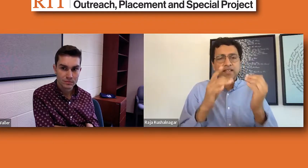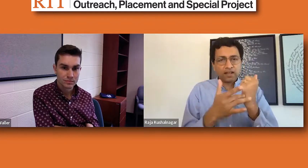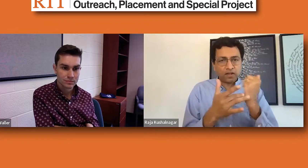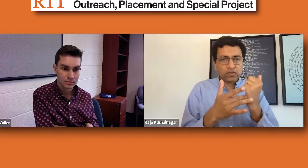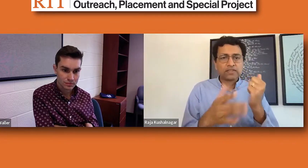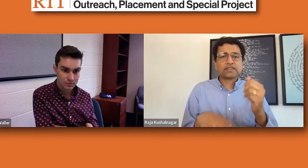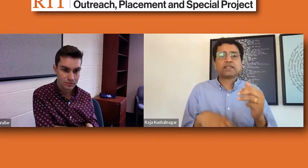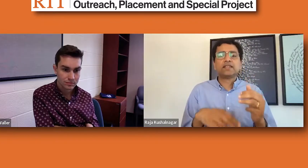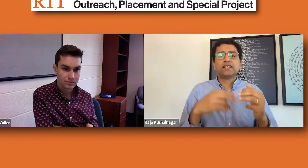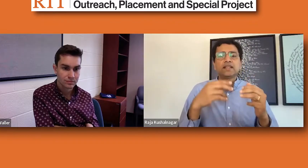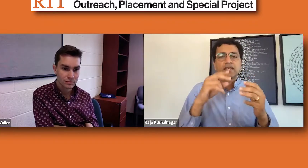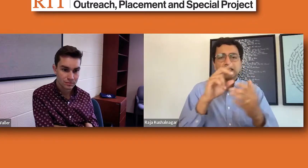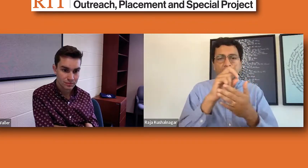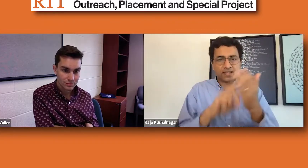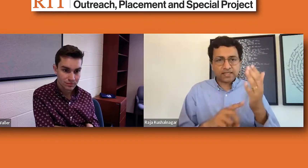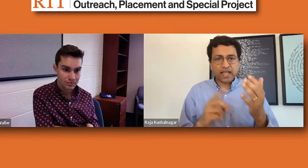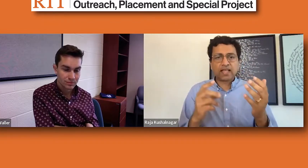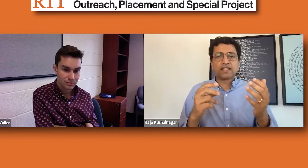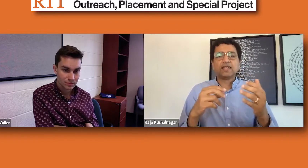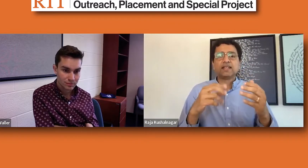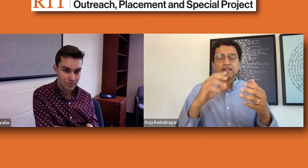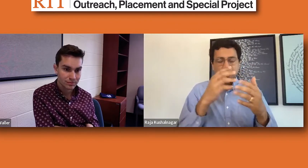and for the field.